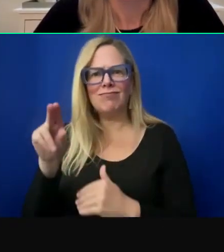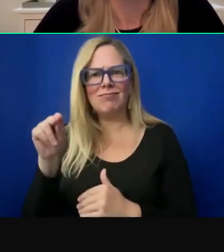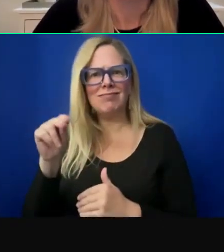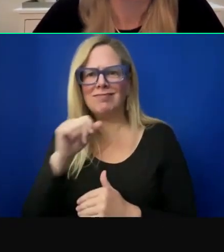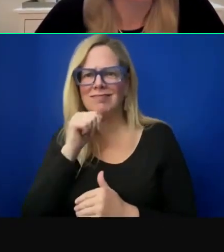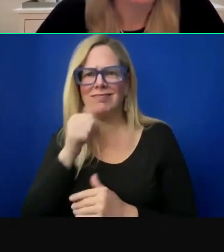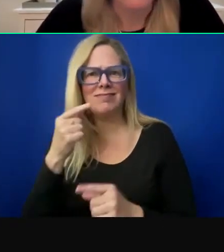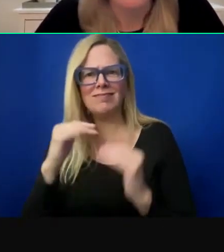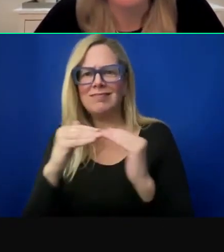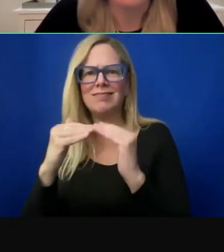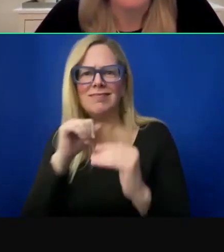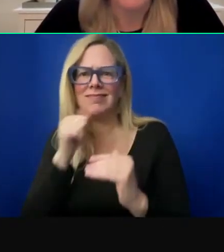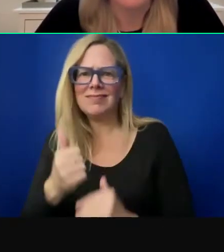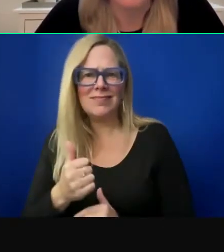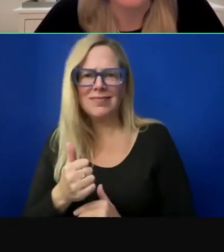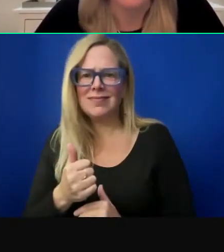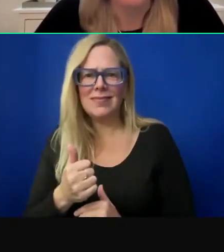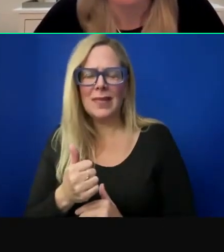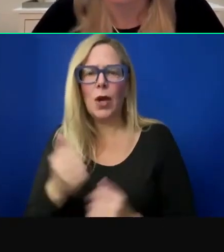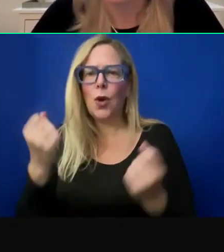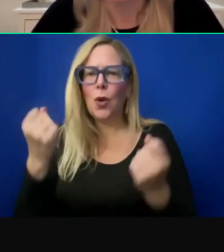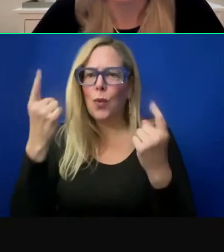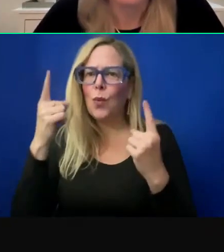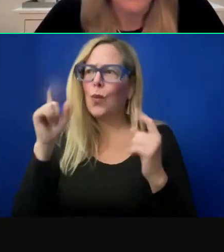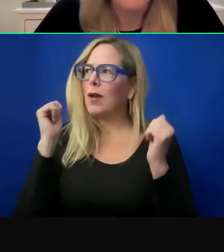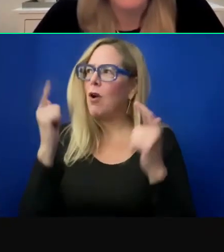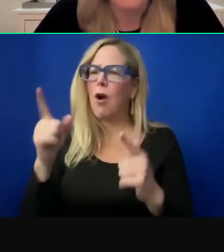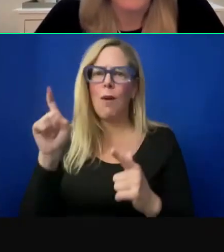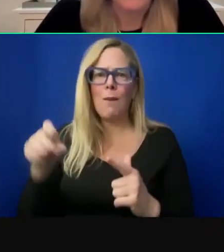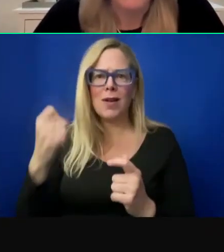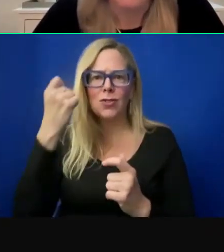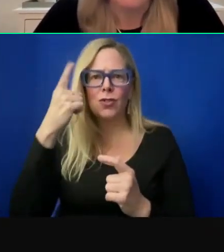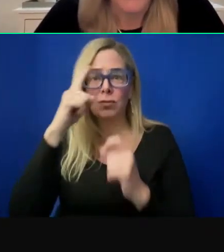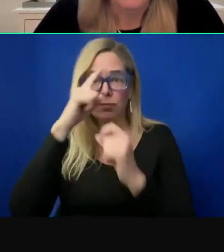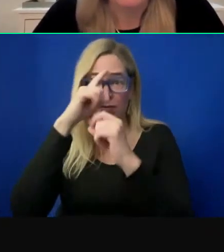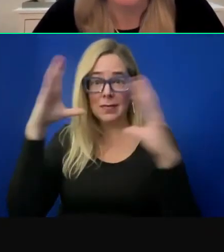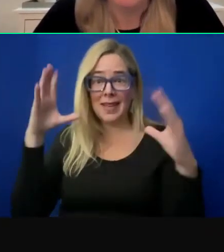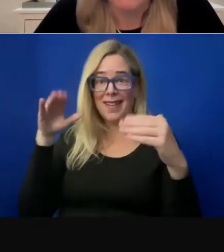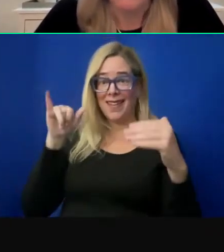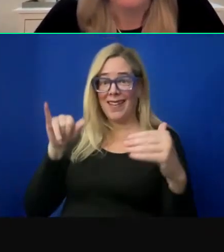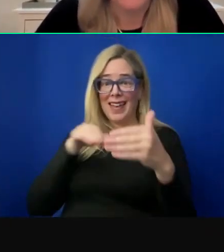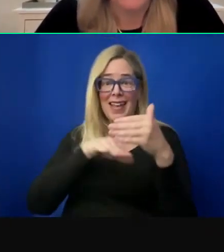accessibility is all of our responsibility and should not just be on the backs of people with